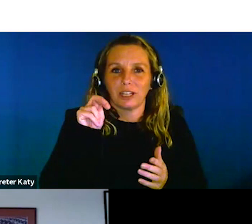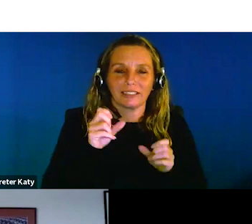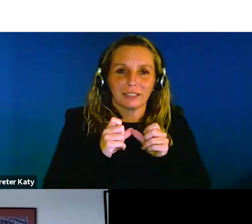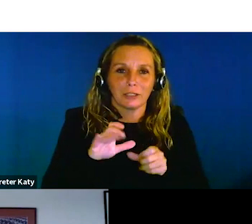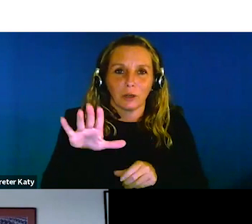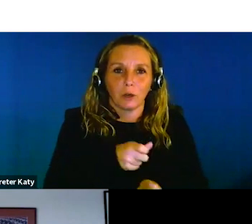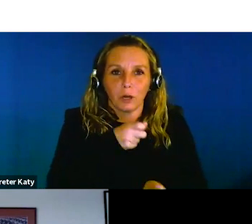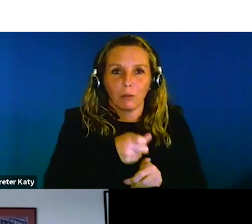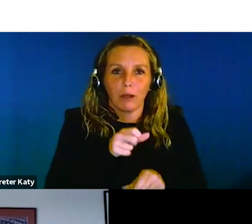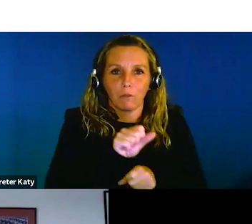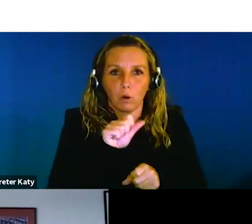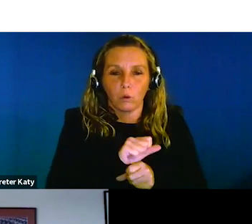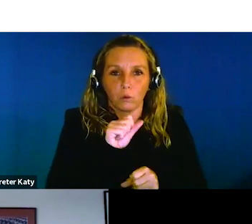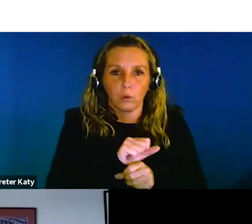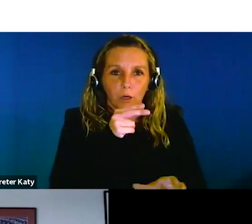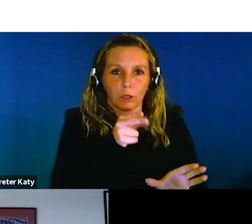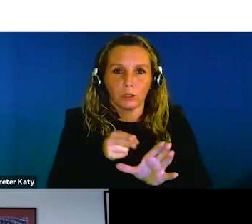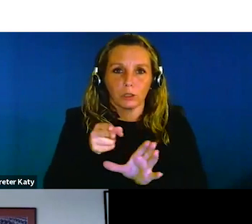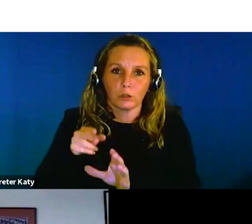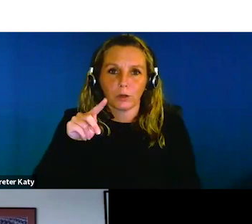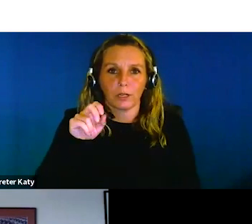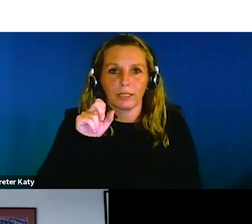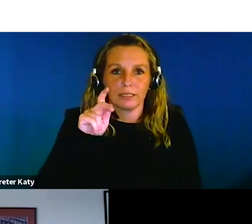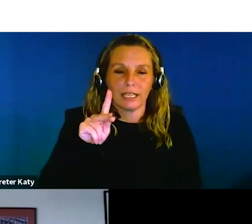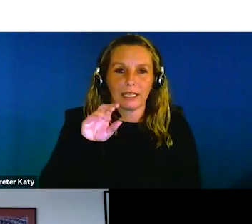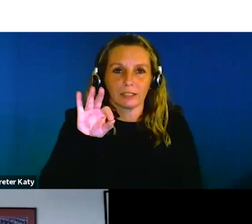serving on task forces and leading initiatives